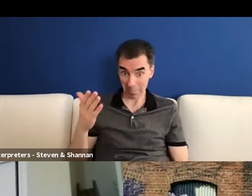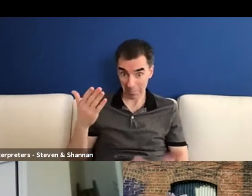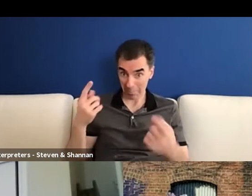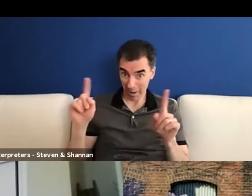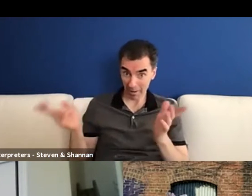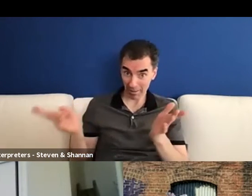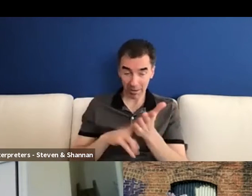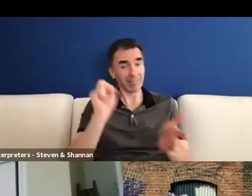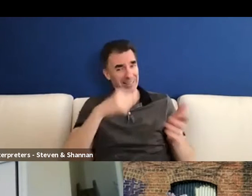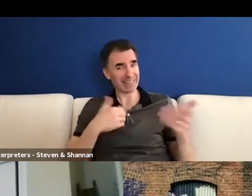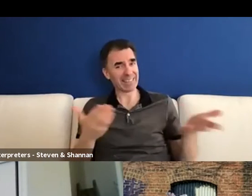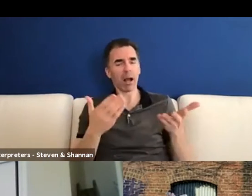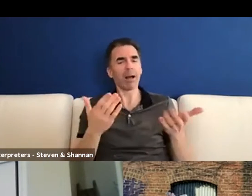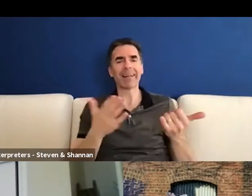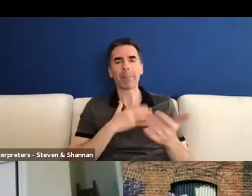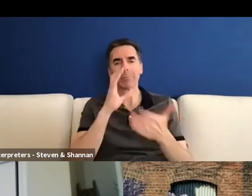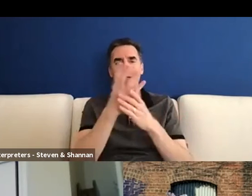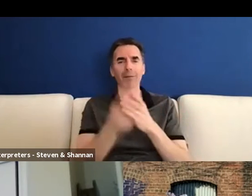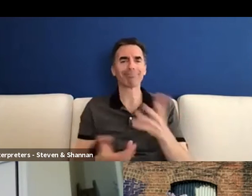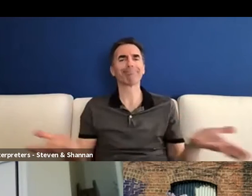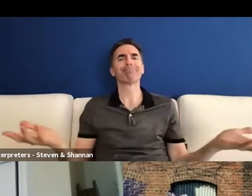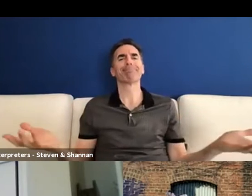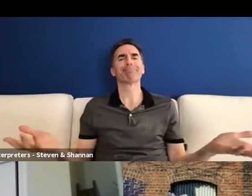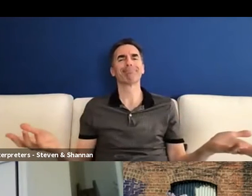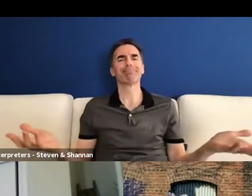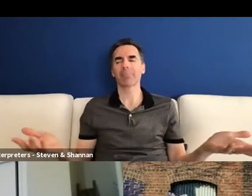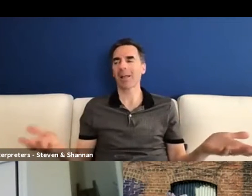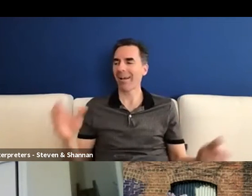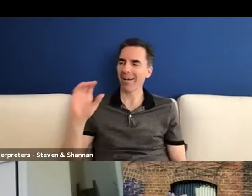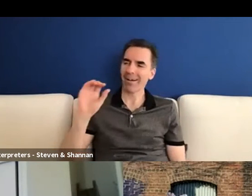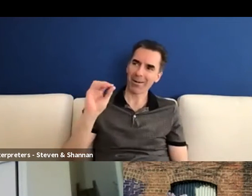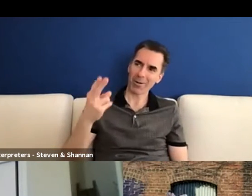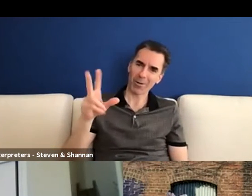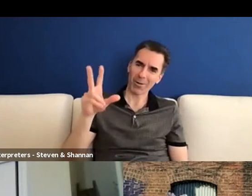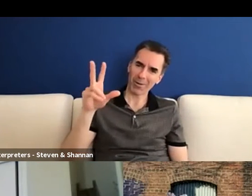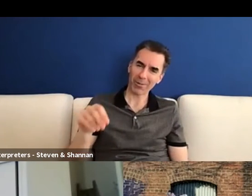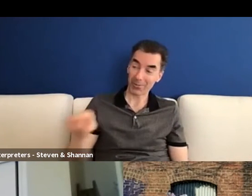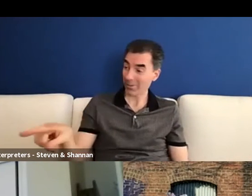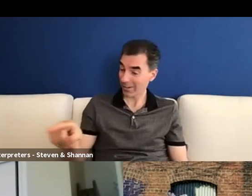Unknown: But my picture is gone. No. Oh, no. Jodie Steeley: Do you have your video camera on your?